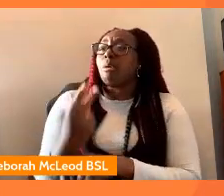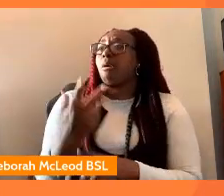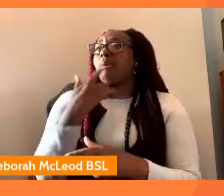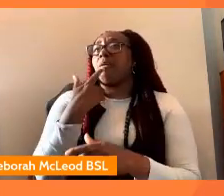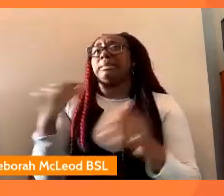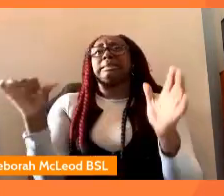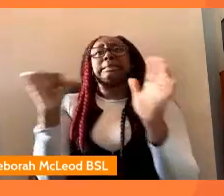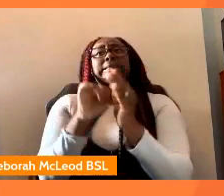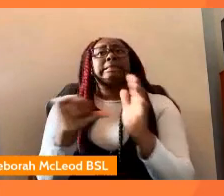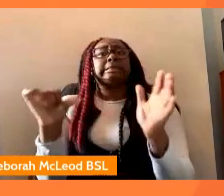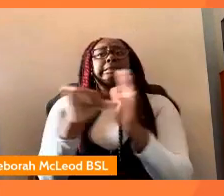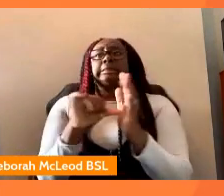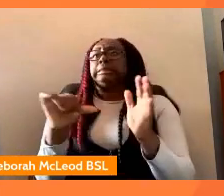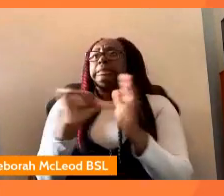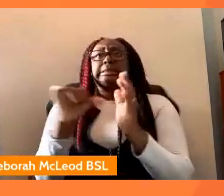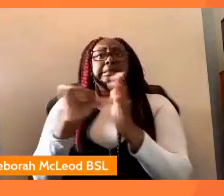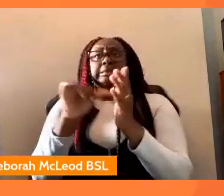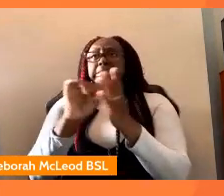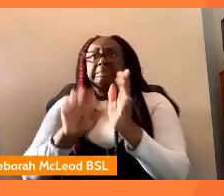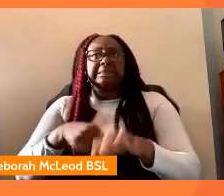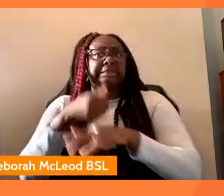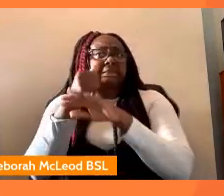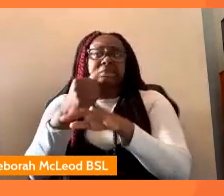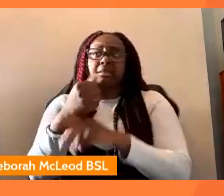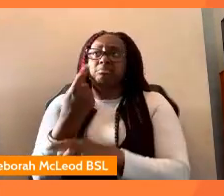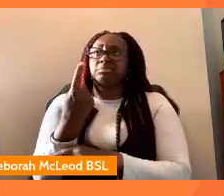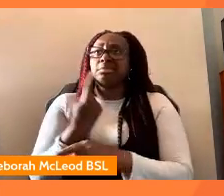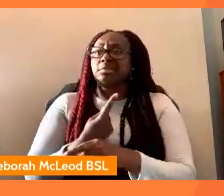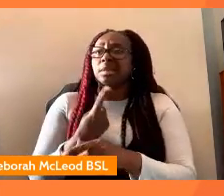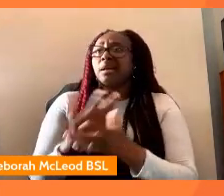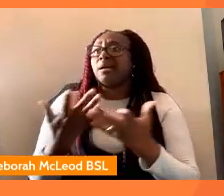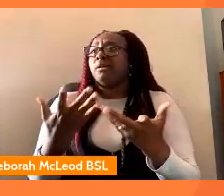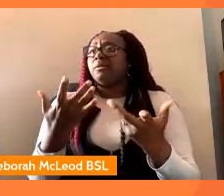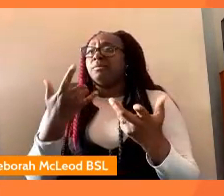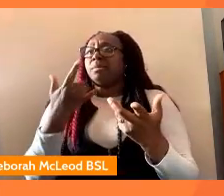It's difficult to establish ourselves with say a bespoke project, using a